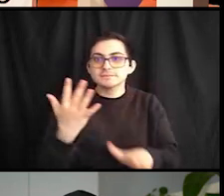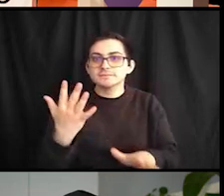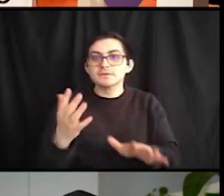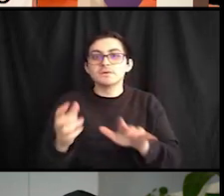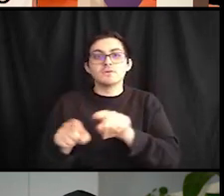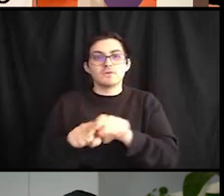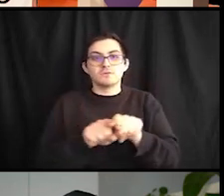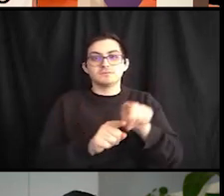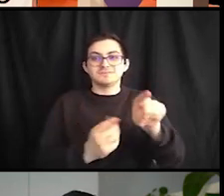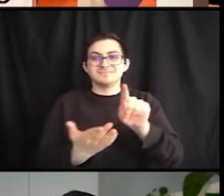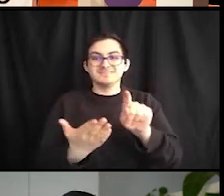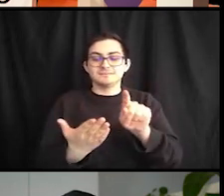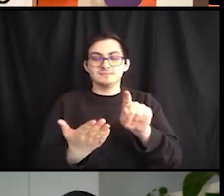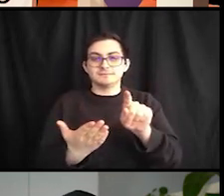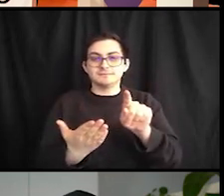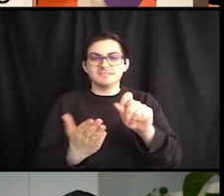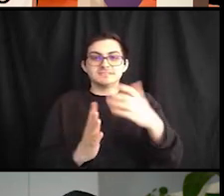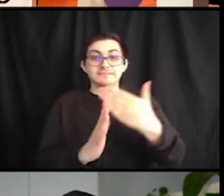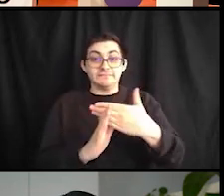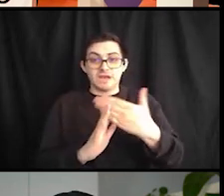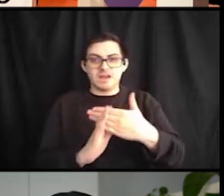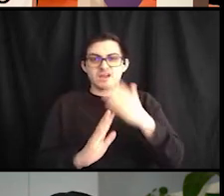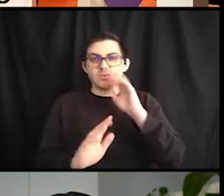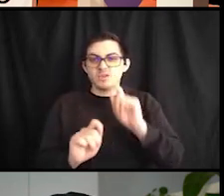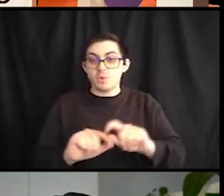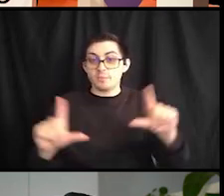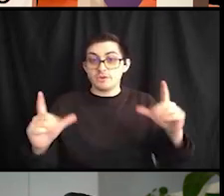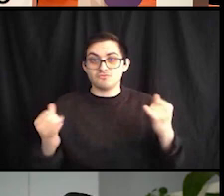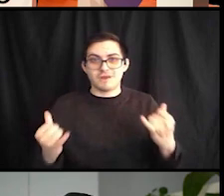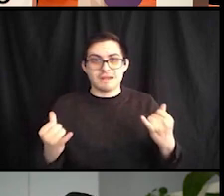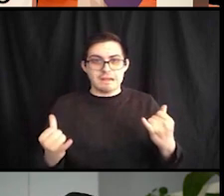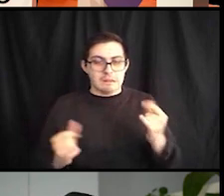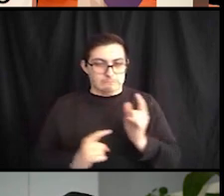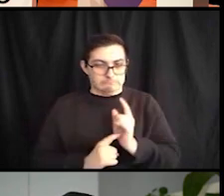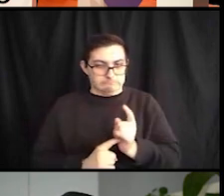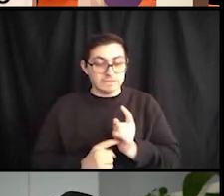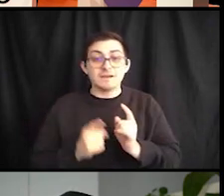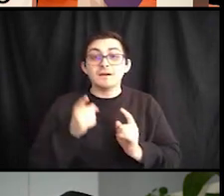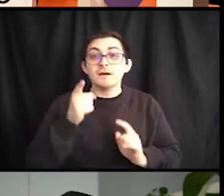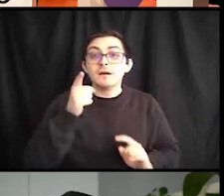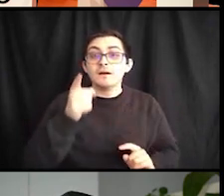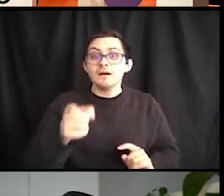I'm just going to open up right here. We give it a second. And this is actually the FigJam file